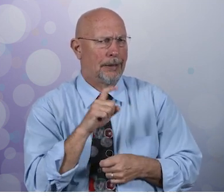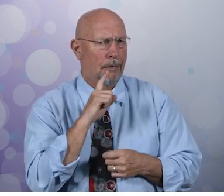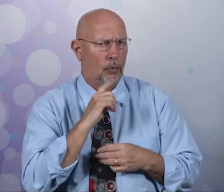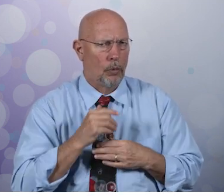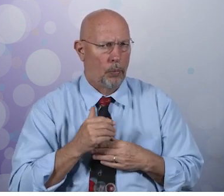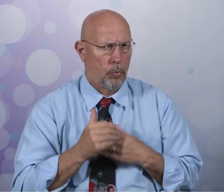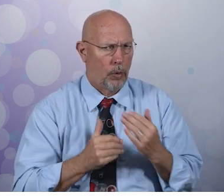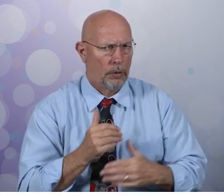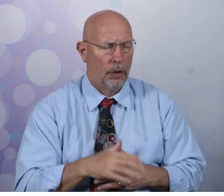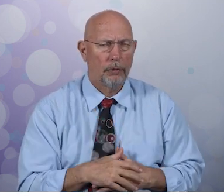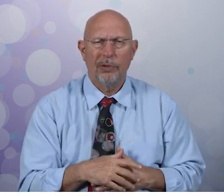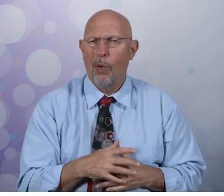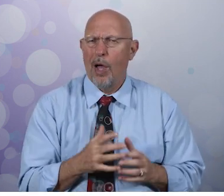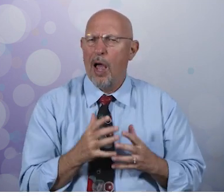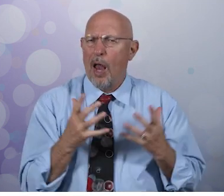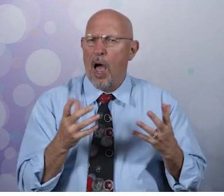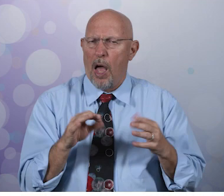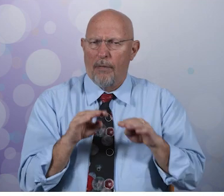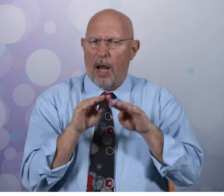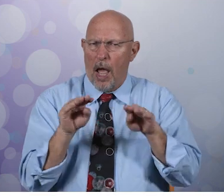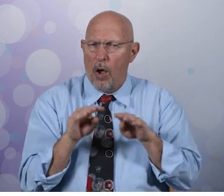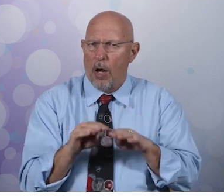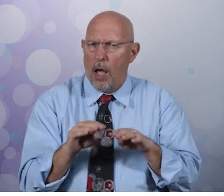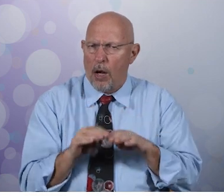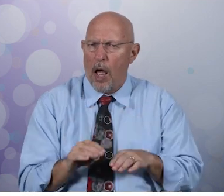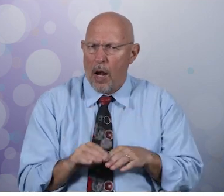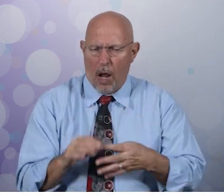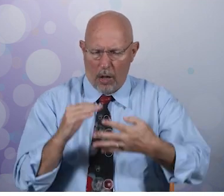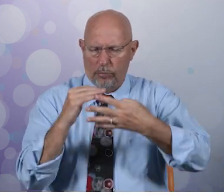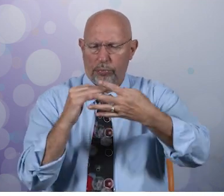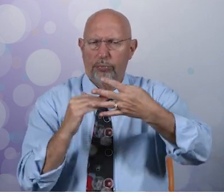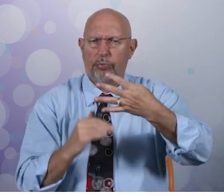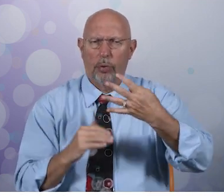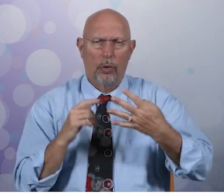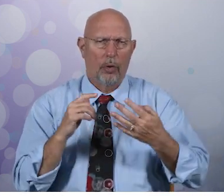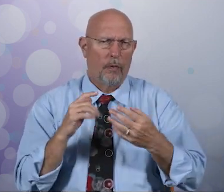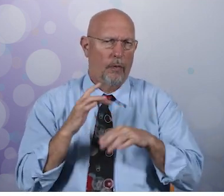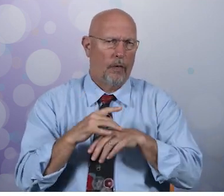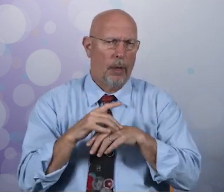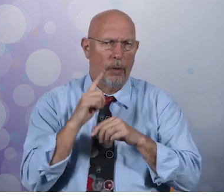So a lot of layers of support are available to all students who take state assessments,